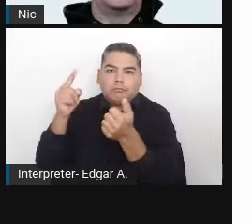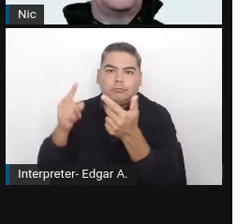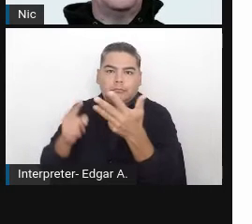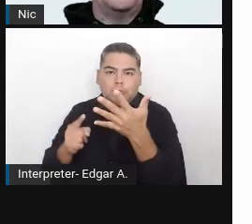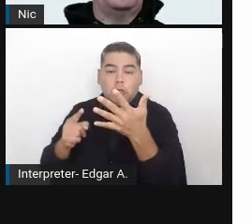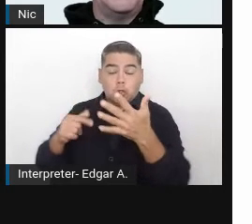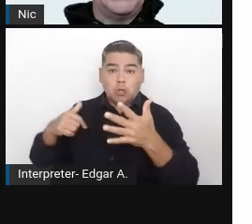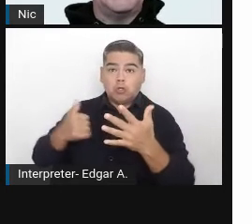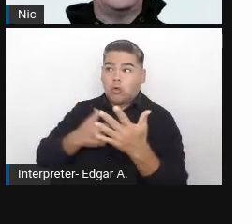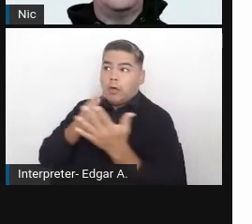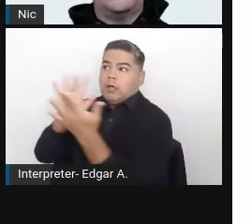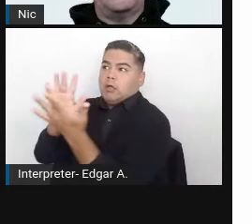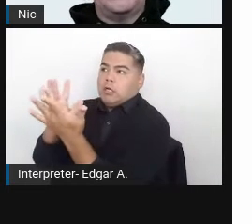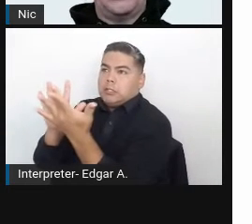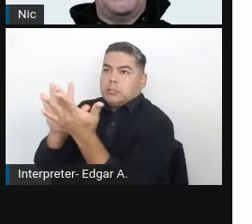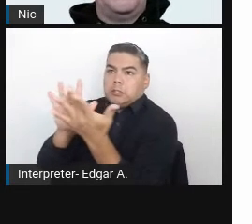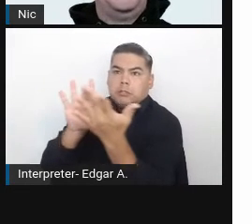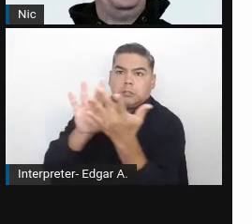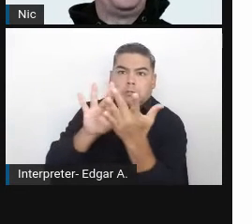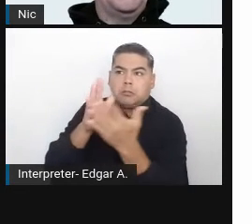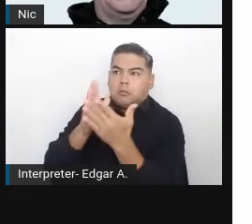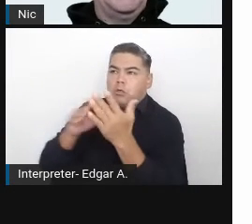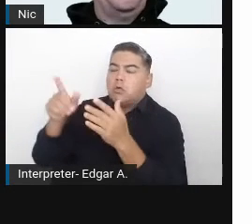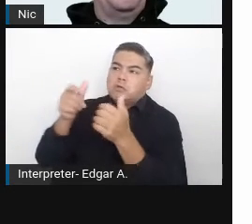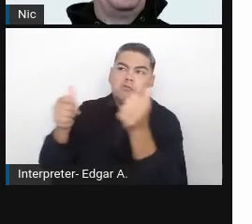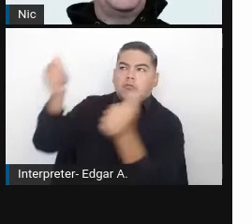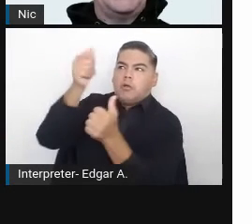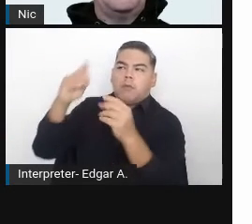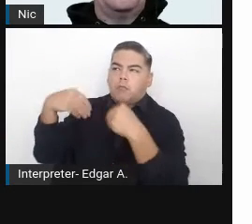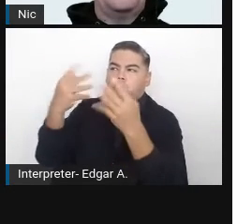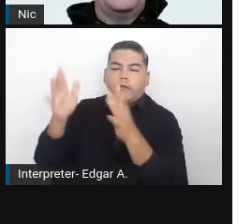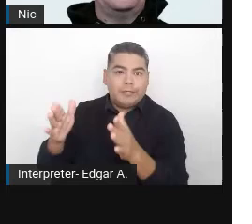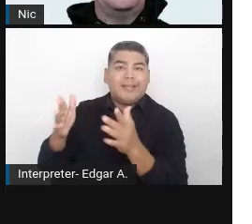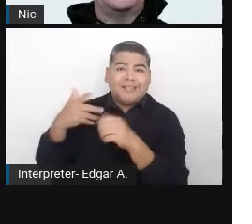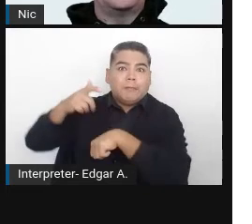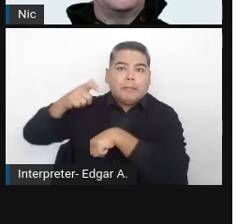It took some digging, it took some time, but I created a list